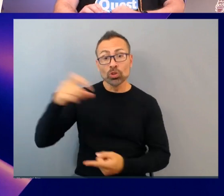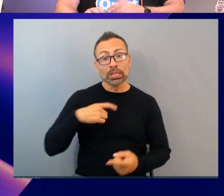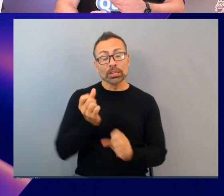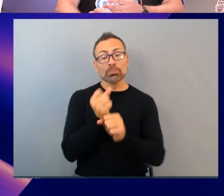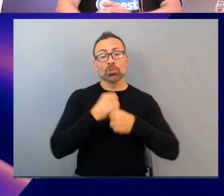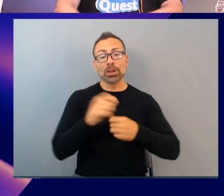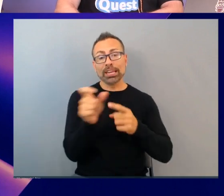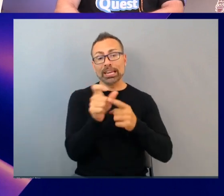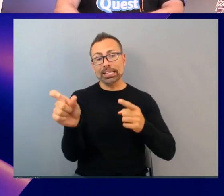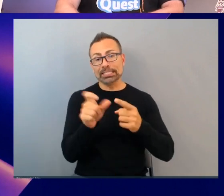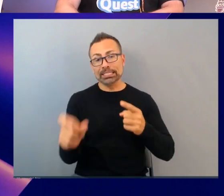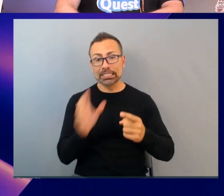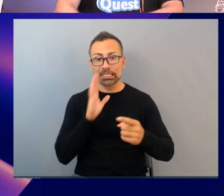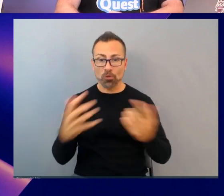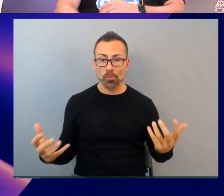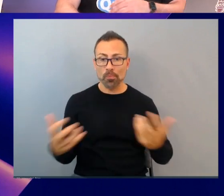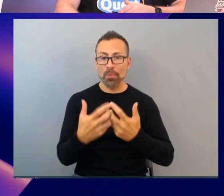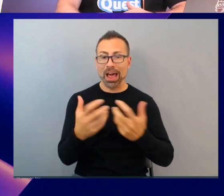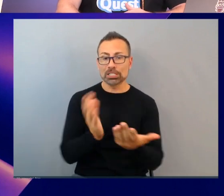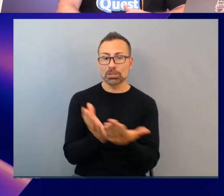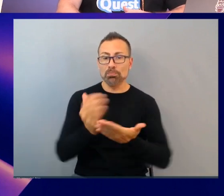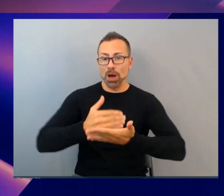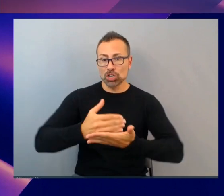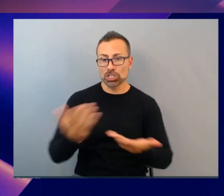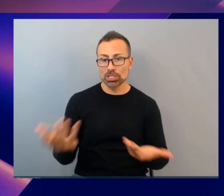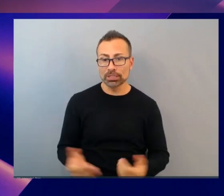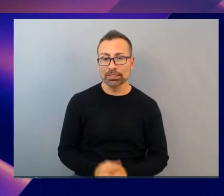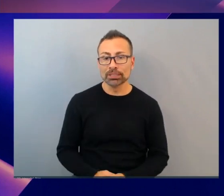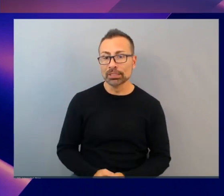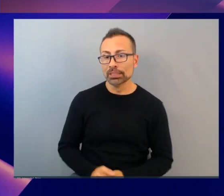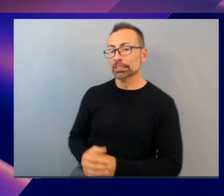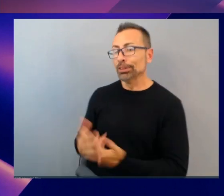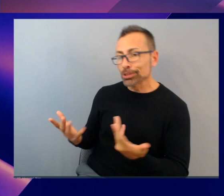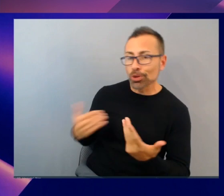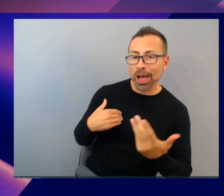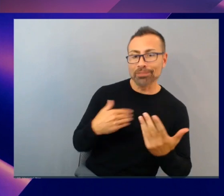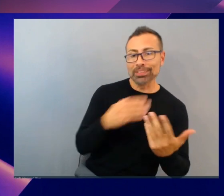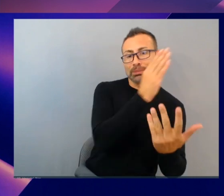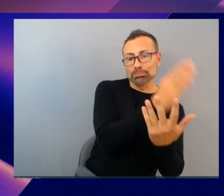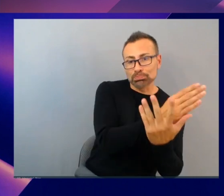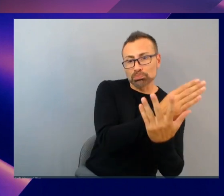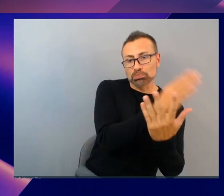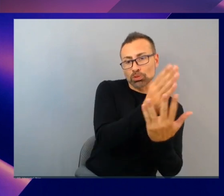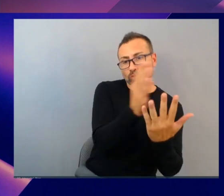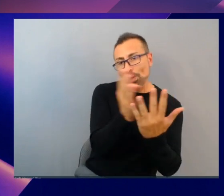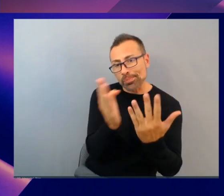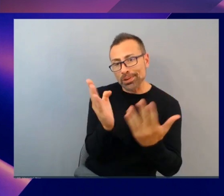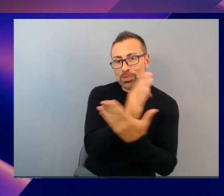Okay, okay. - Budget. Between these parameters, like between four and two in the evening. Yeah, and it teaches you how to use